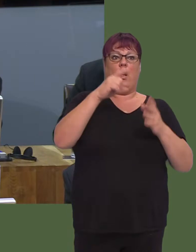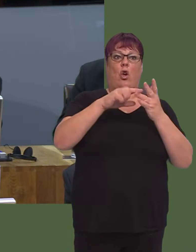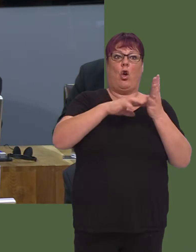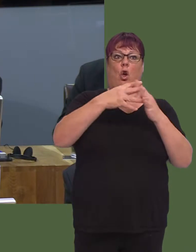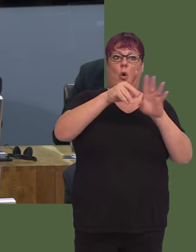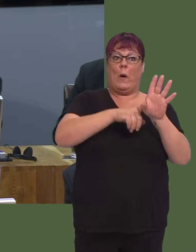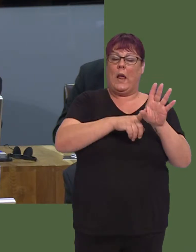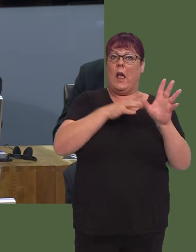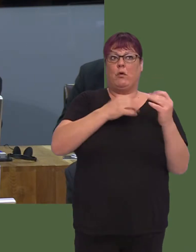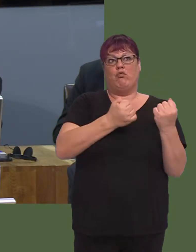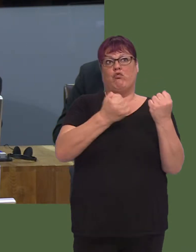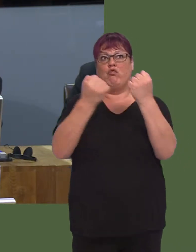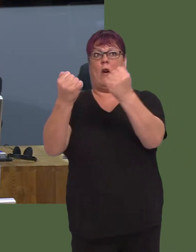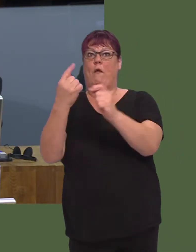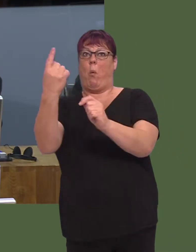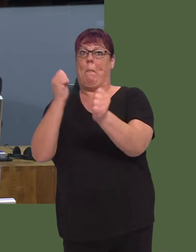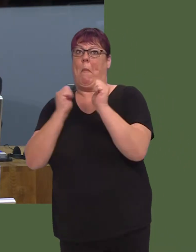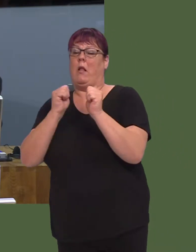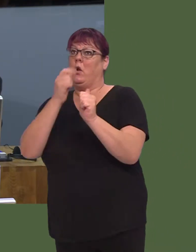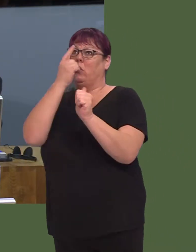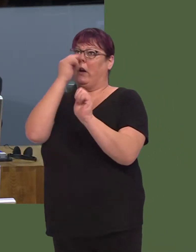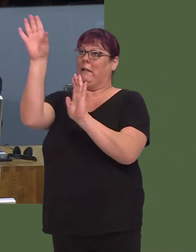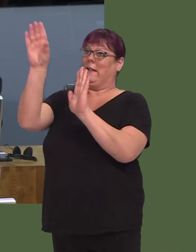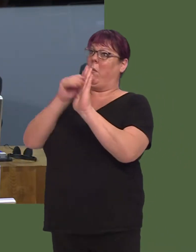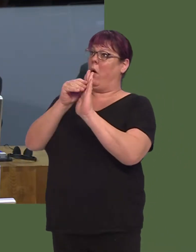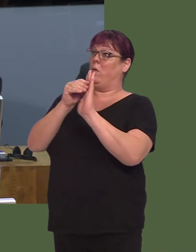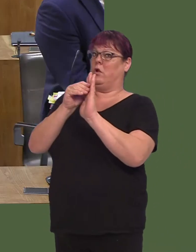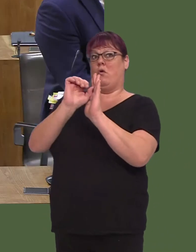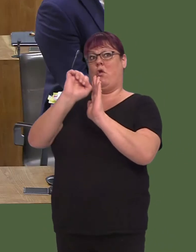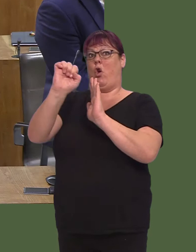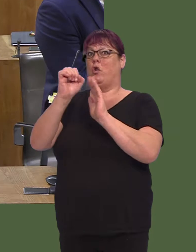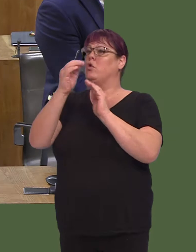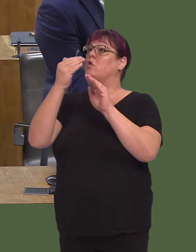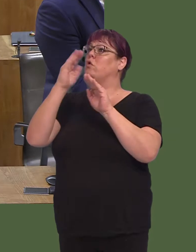their homes near Gwytherin in Conwy to find a signal to download school work.